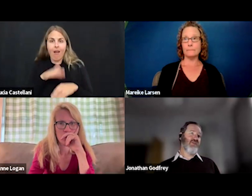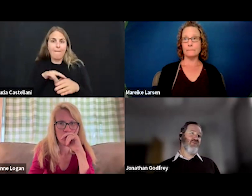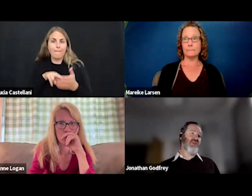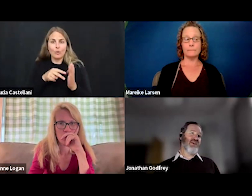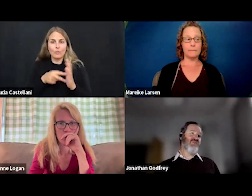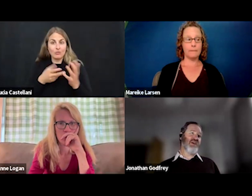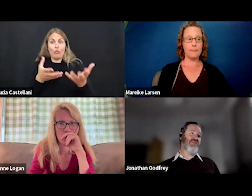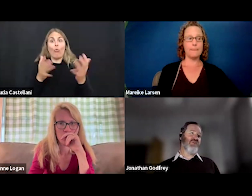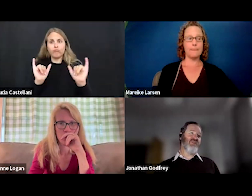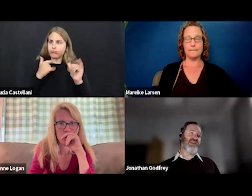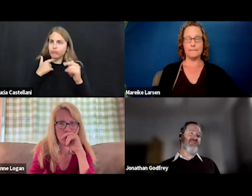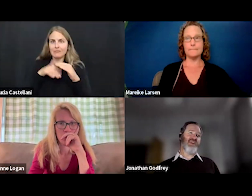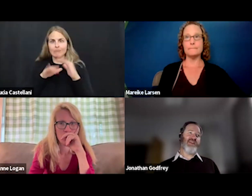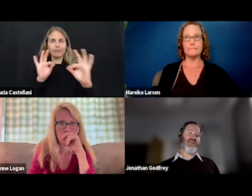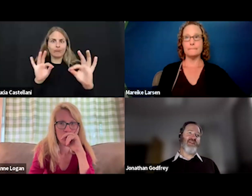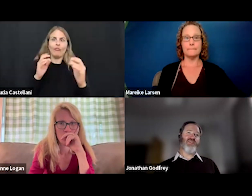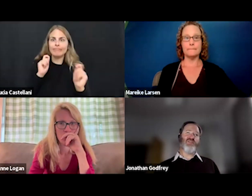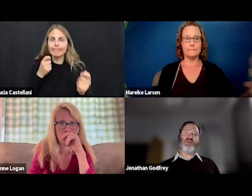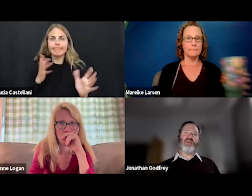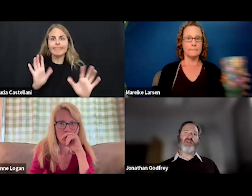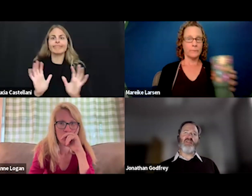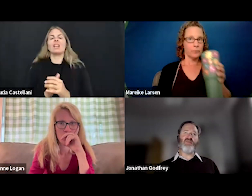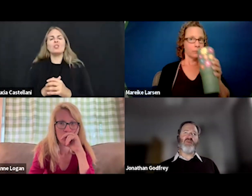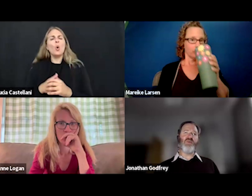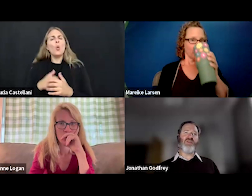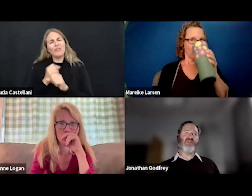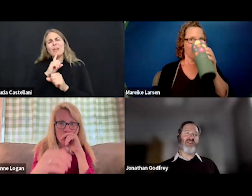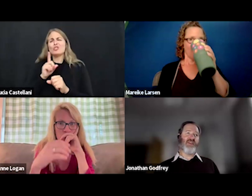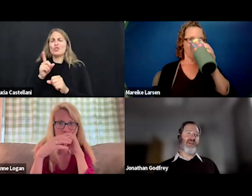We need people to understand that accessibility is important,